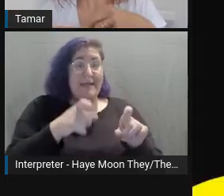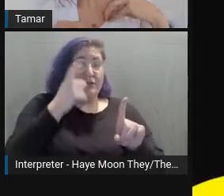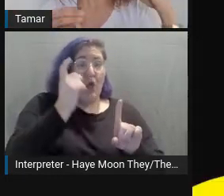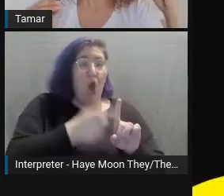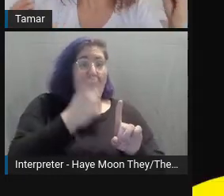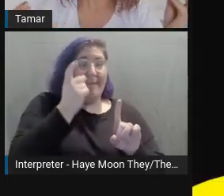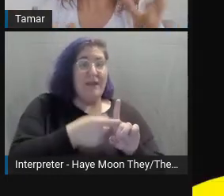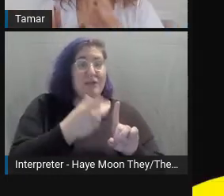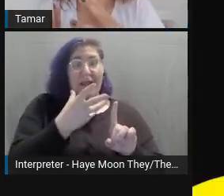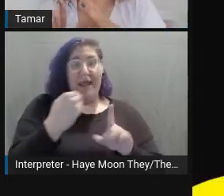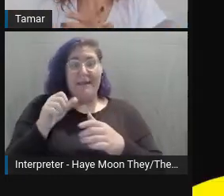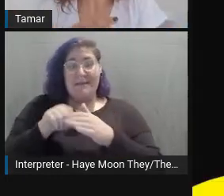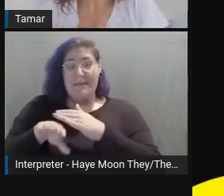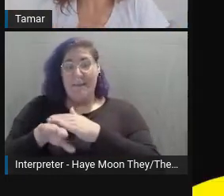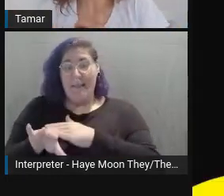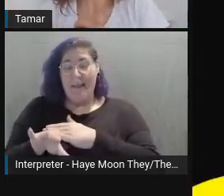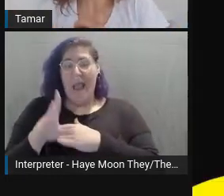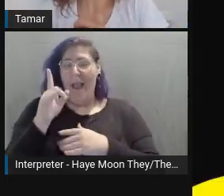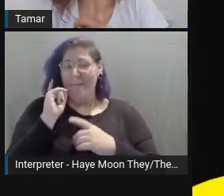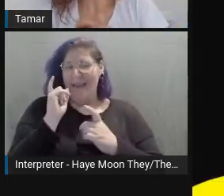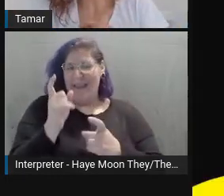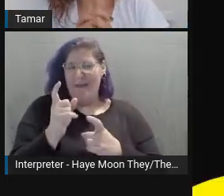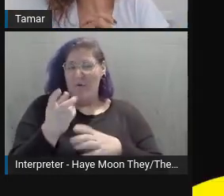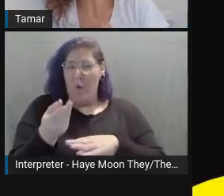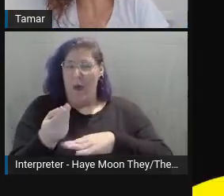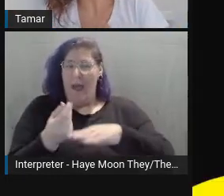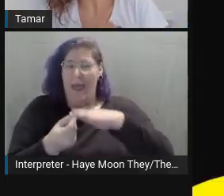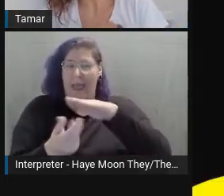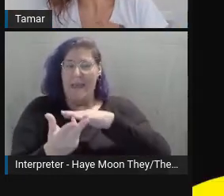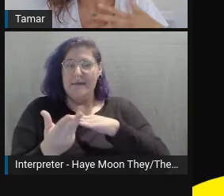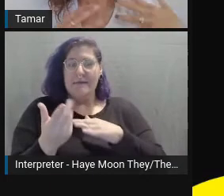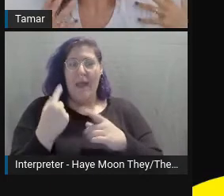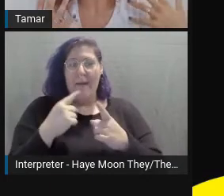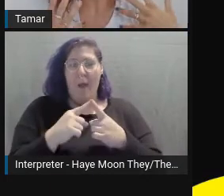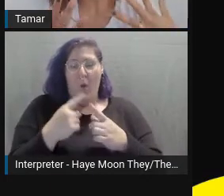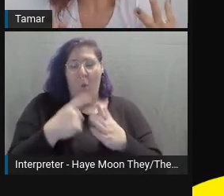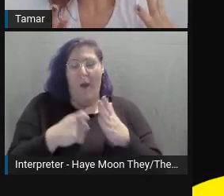I'll give you a little bit of a hint to where I see the future of accessibility testing and what it is